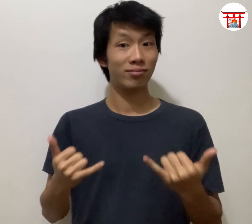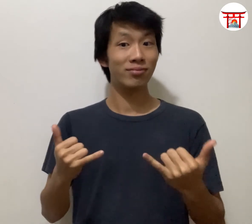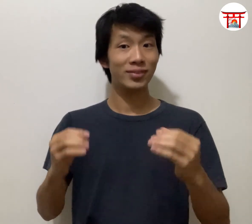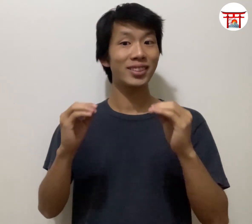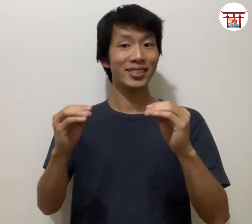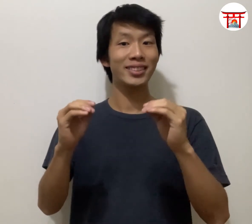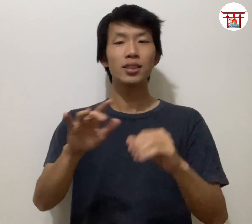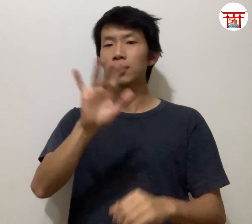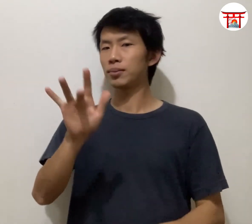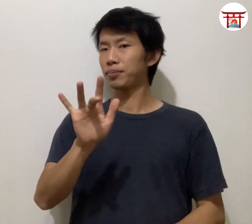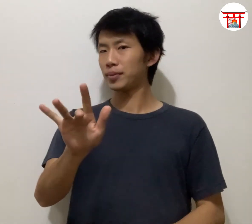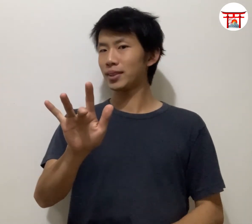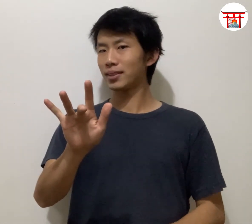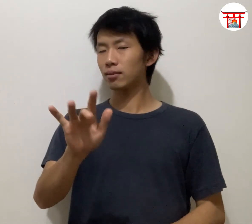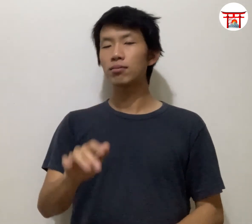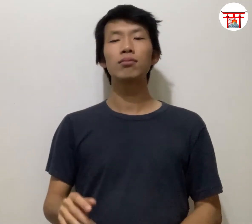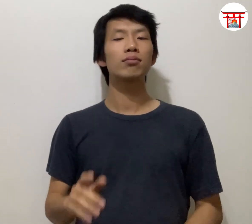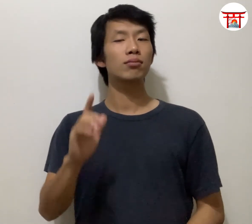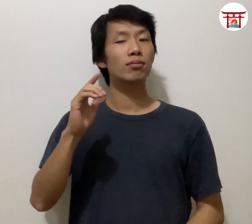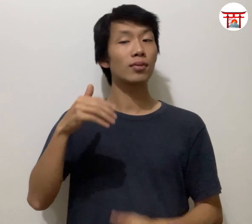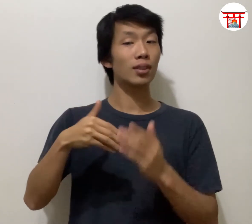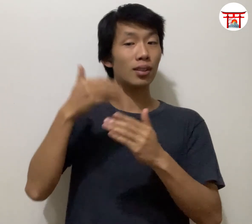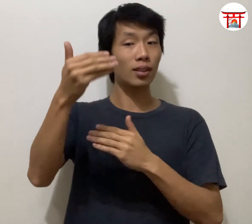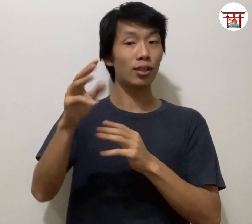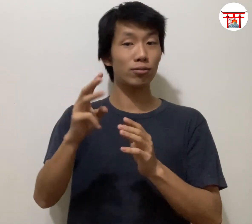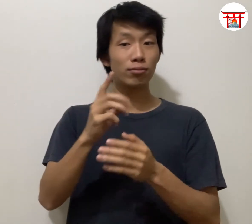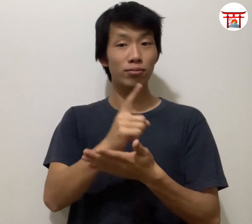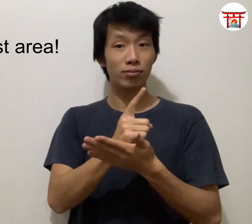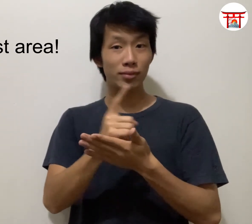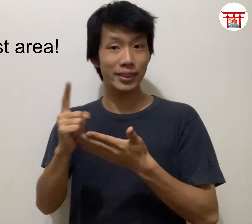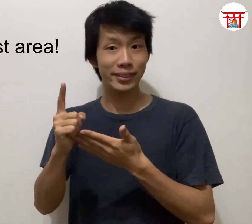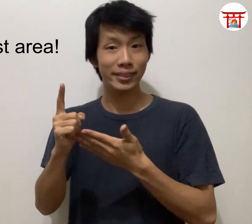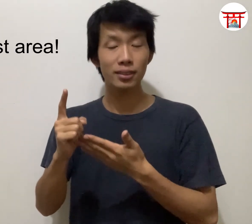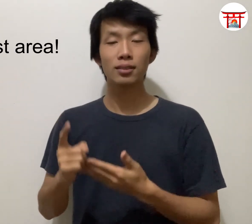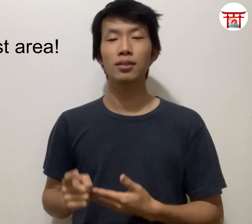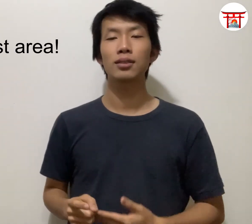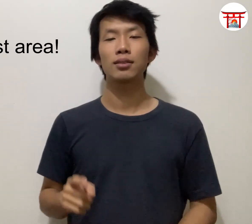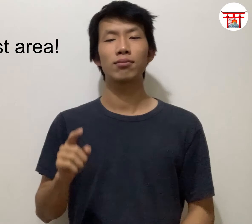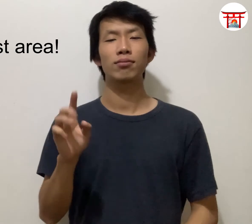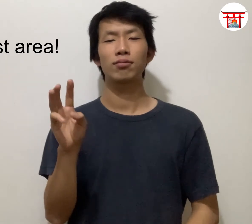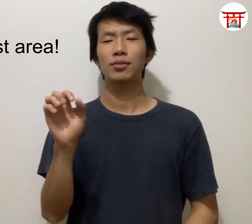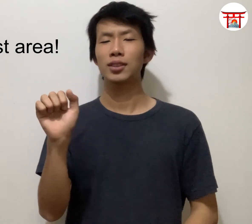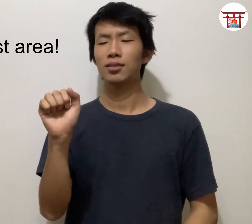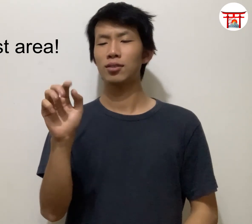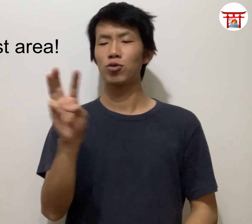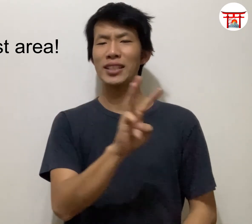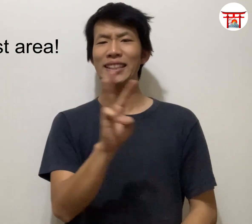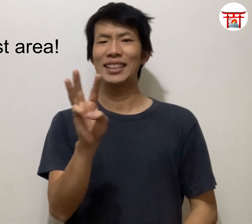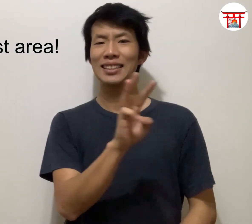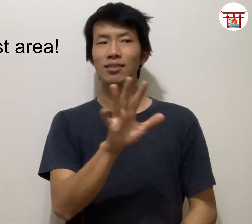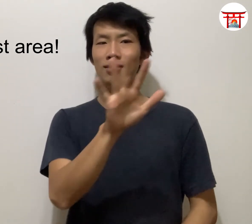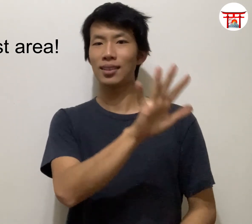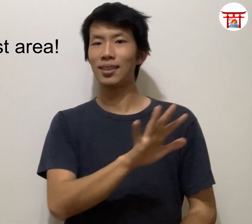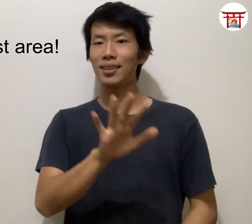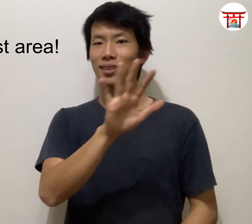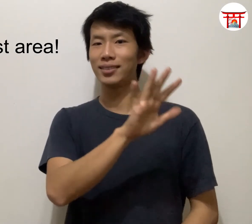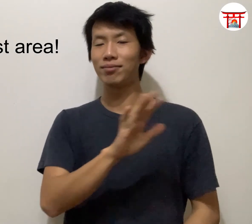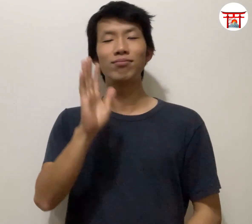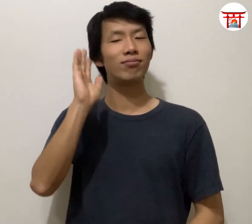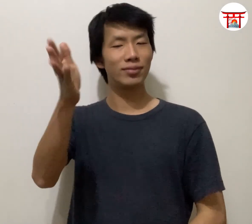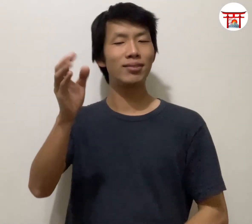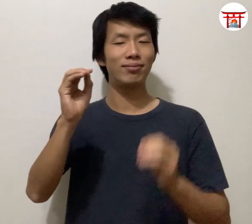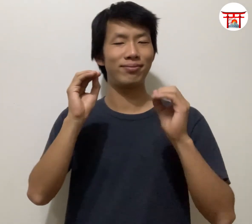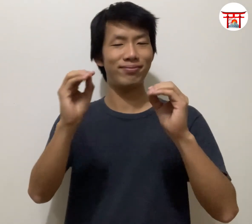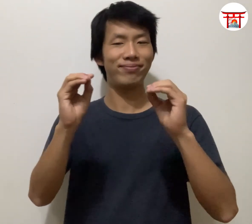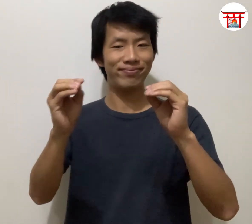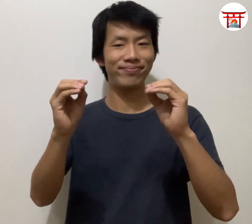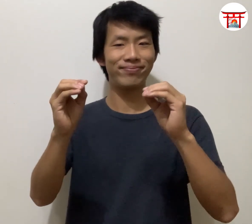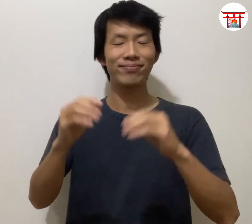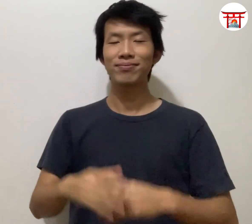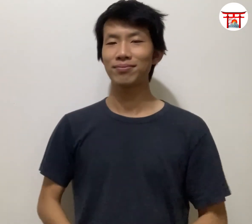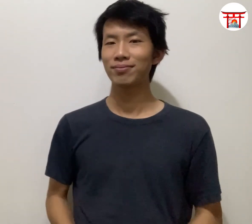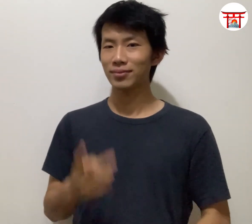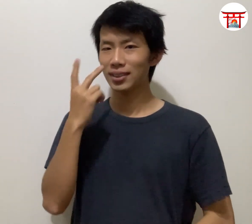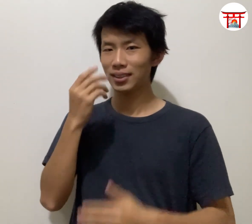Today, I explained the middle of Japan! Next week is the west area!